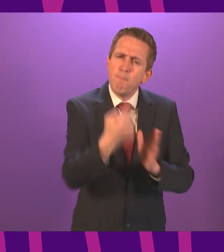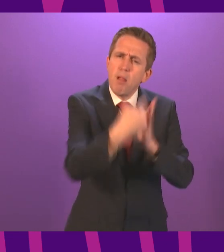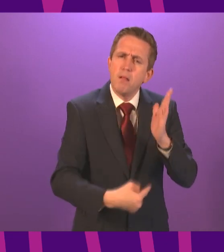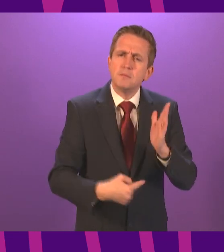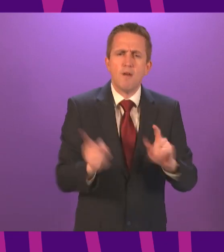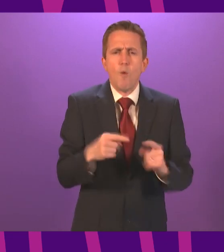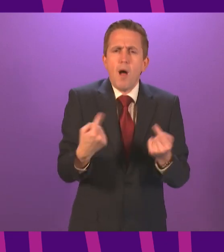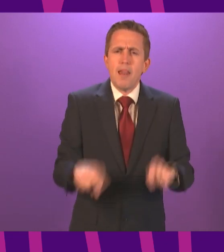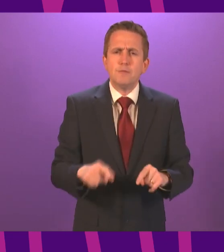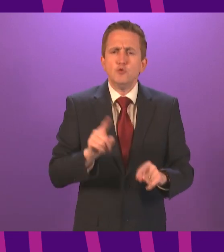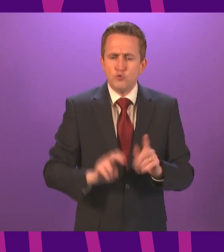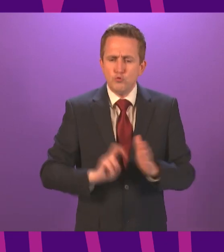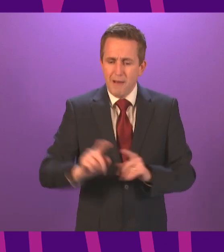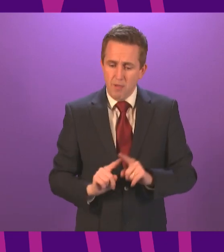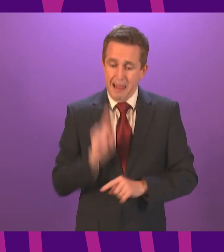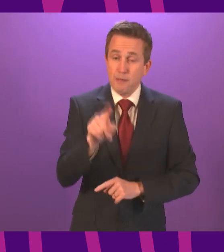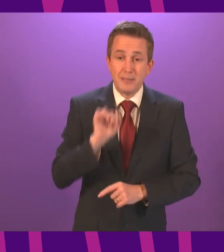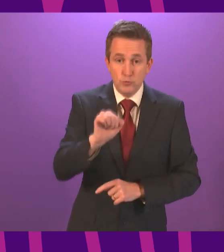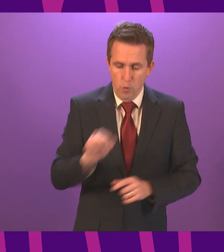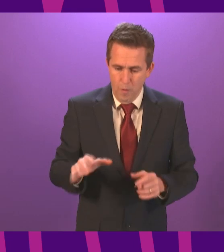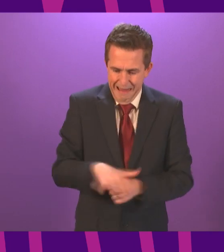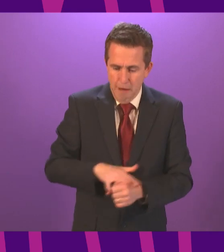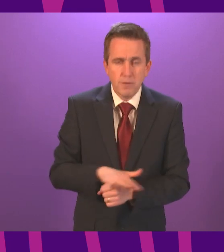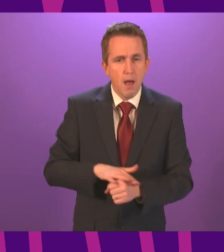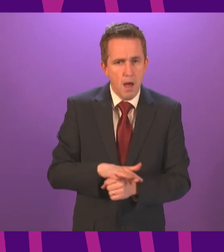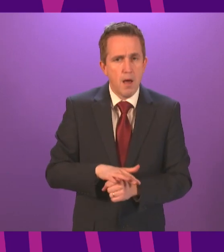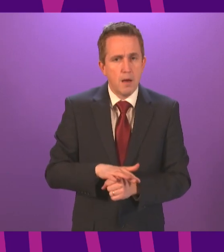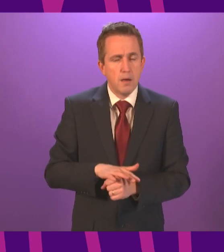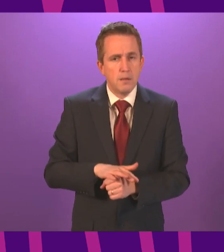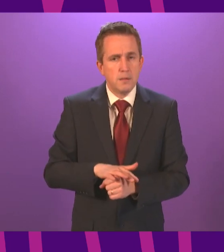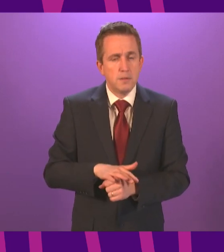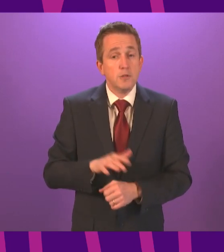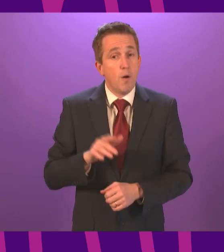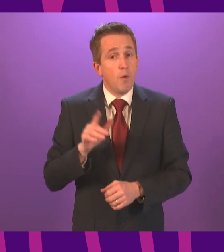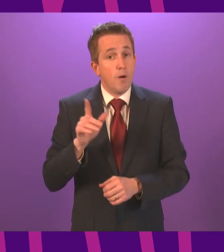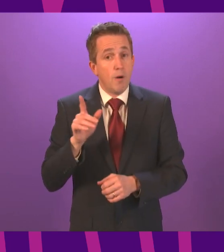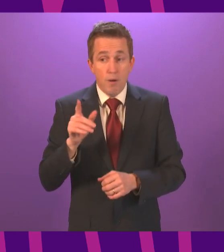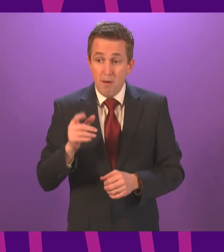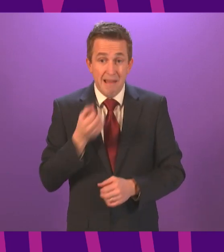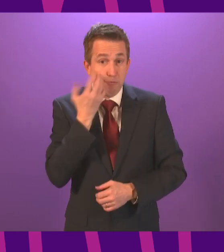We will continue to take the steps that we have been taking through the daily media briefings,